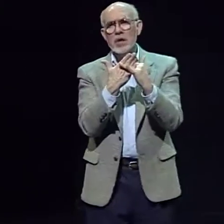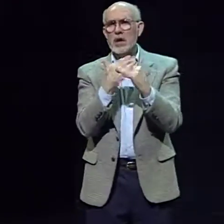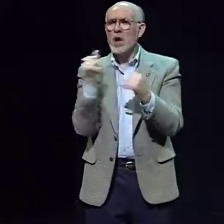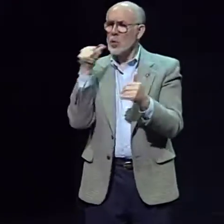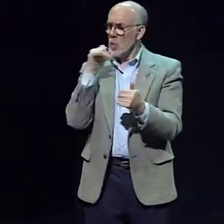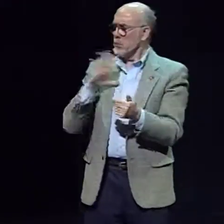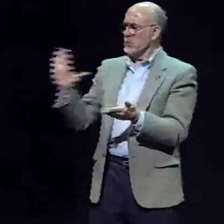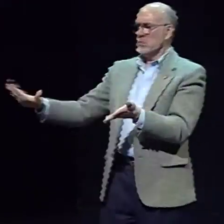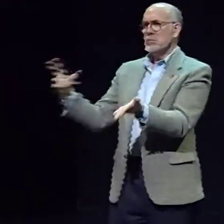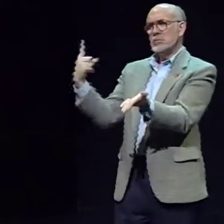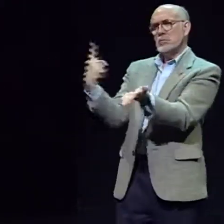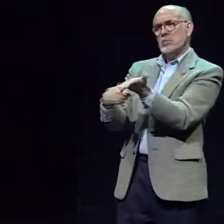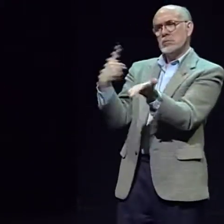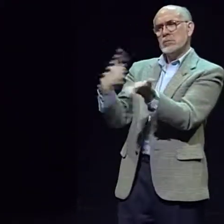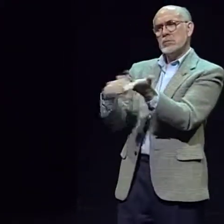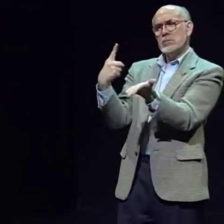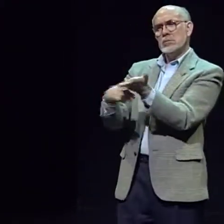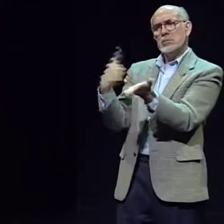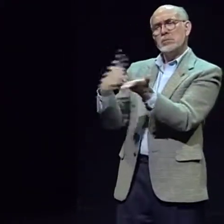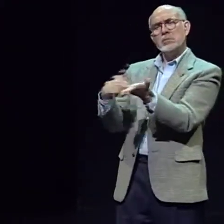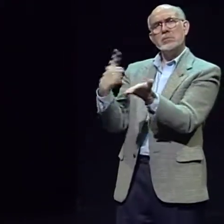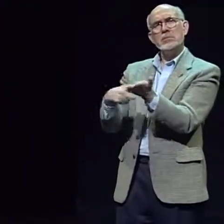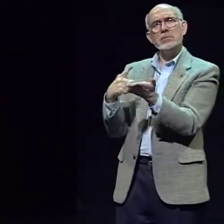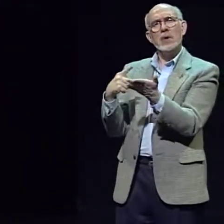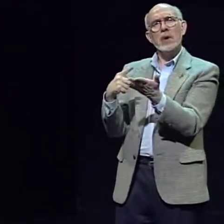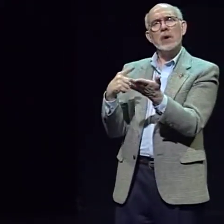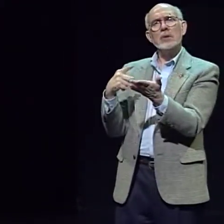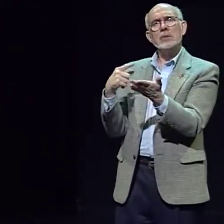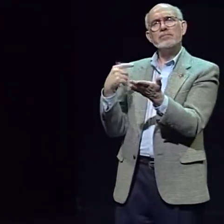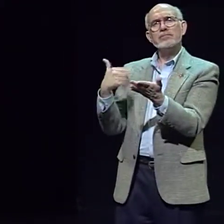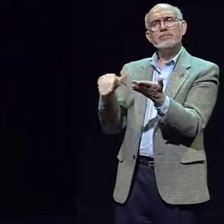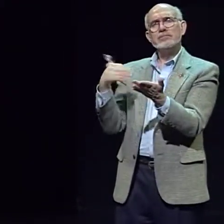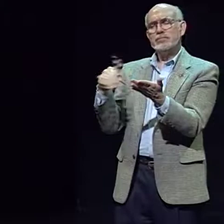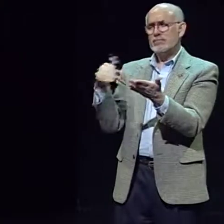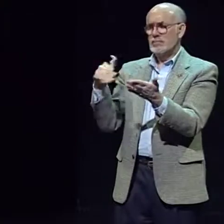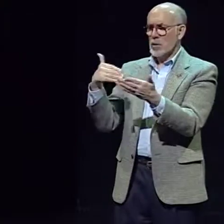BUT THERE IS ONE CHAPTER IN THIS BOOK THAT PRESENTS